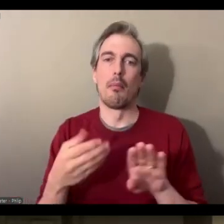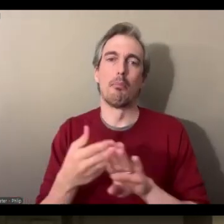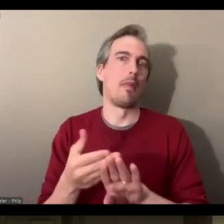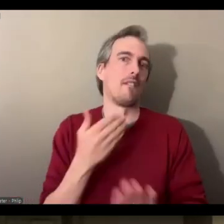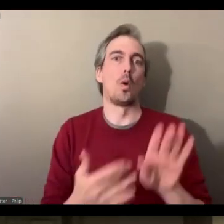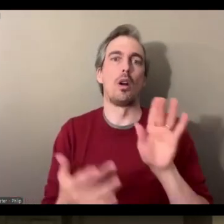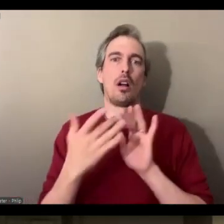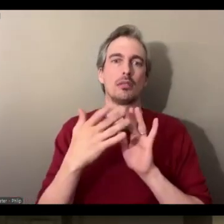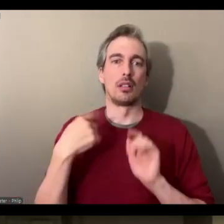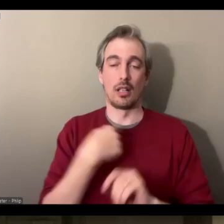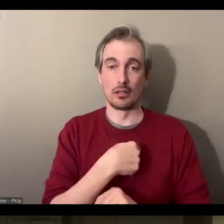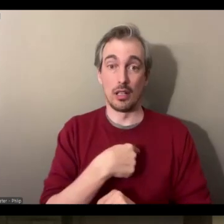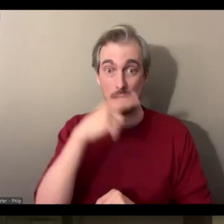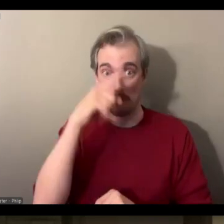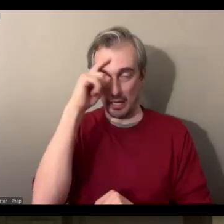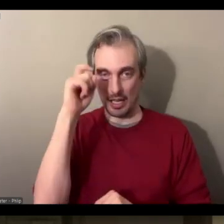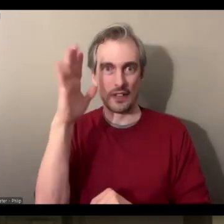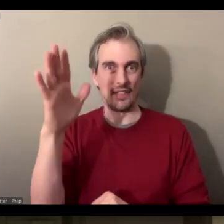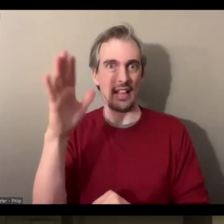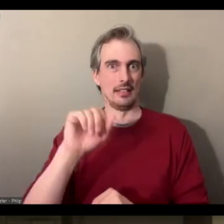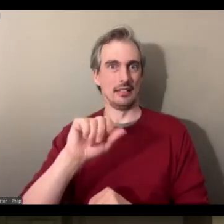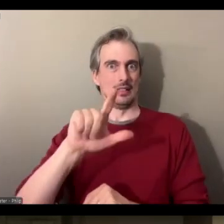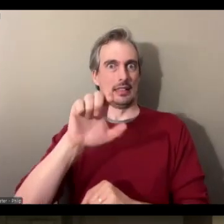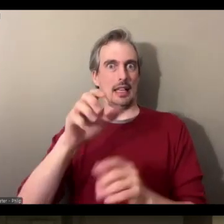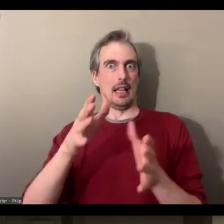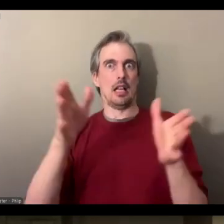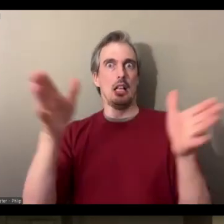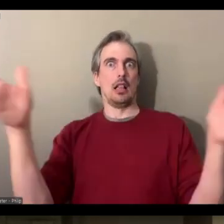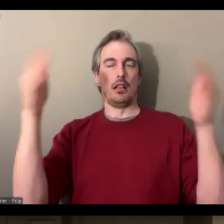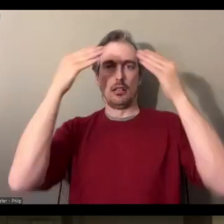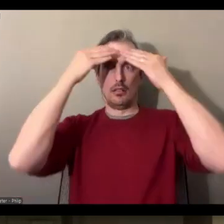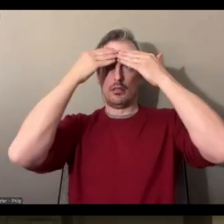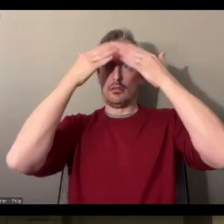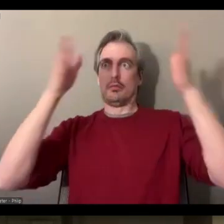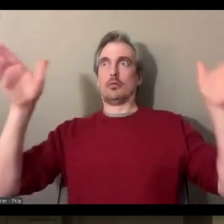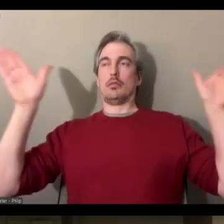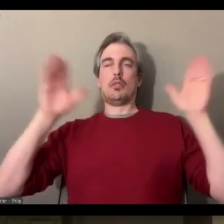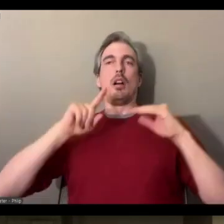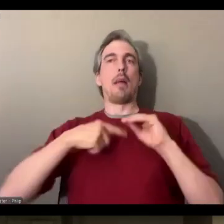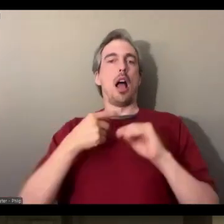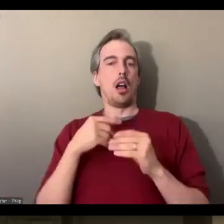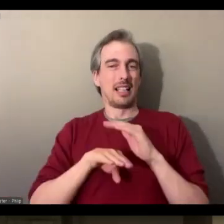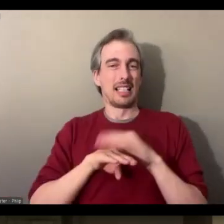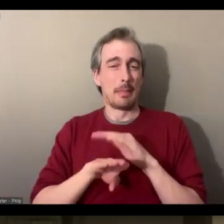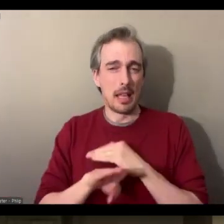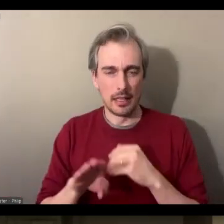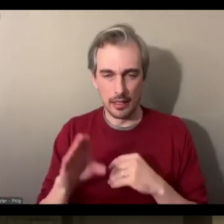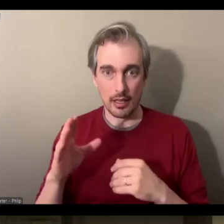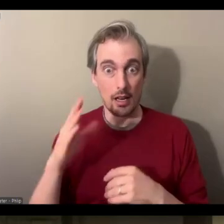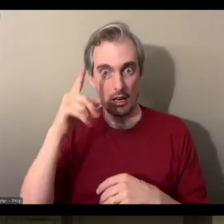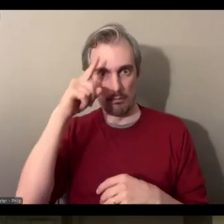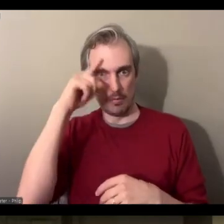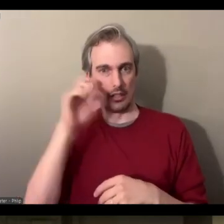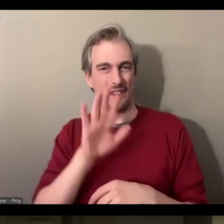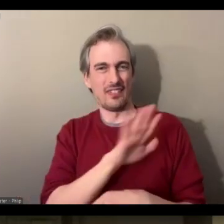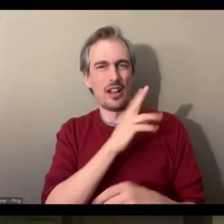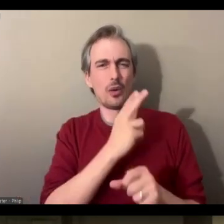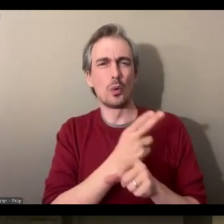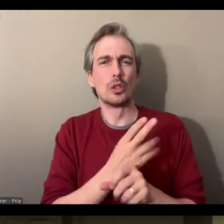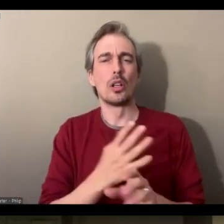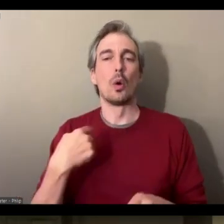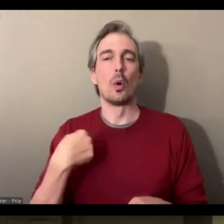have access to their users, we have access to what we need to do to be able to push the bar. Sort of